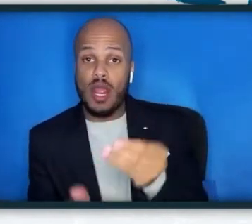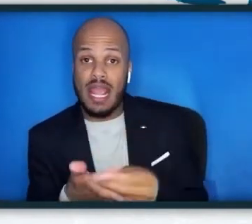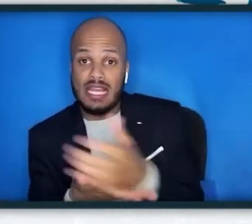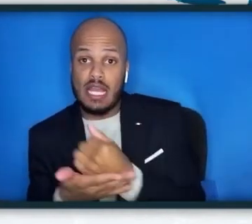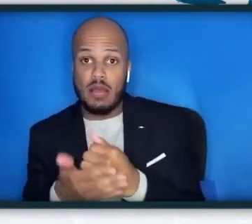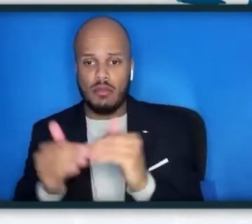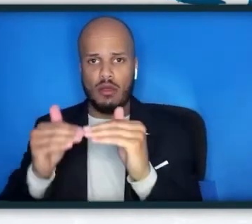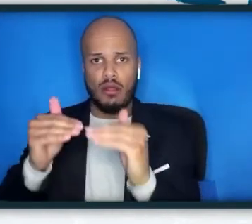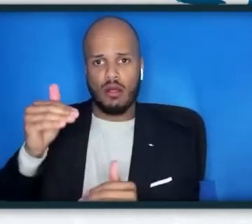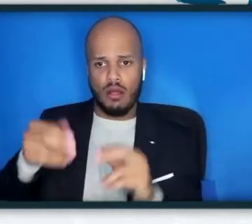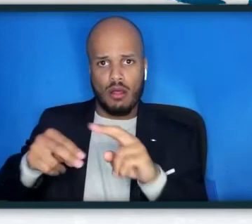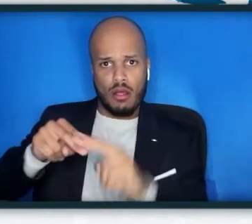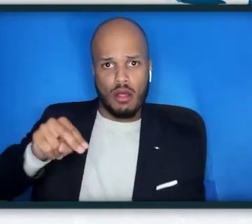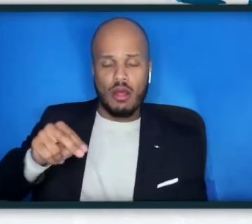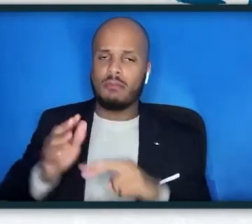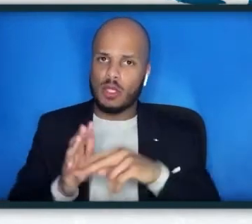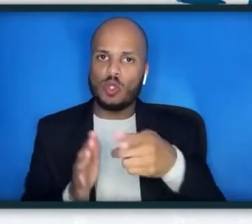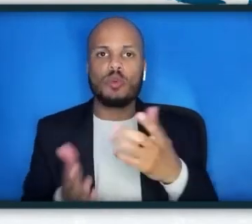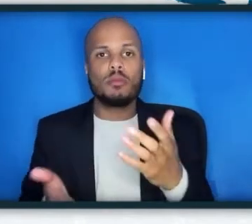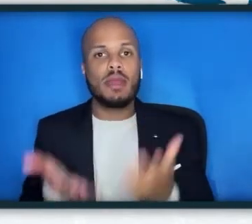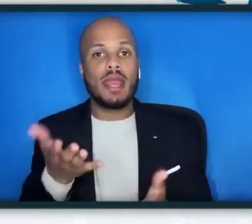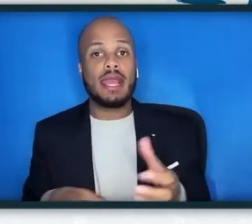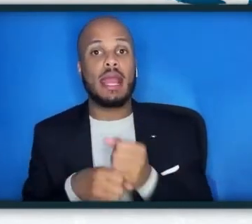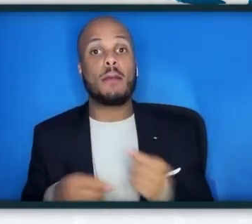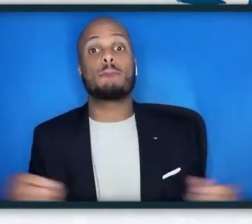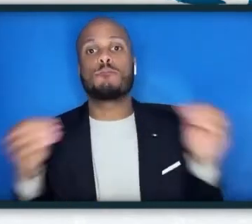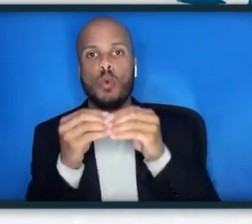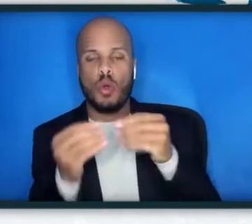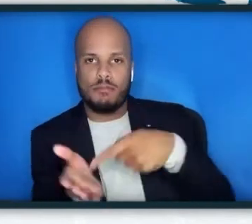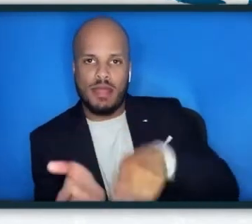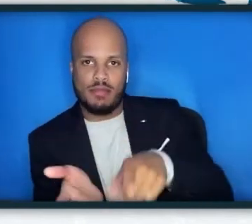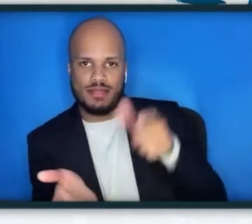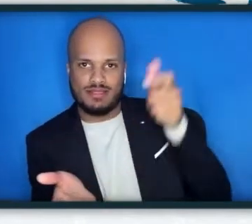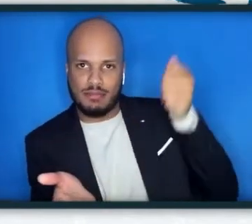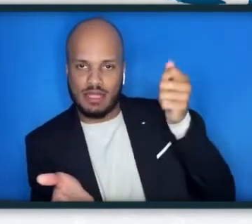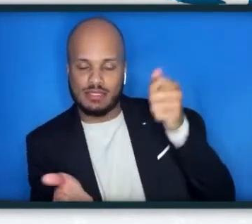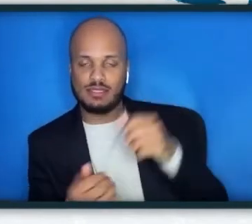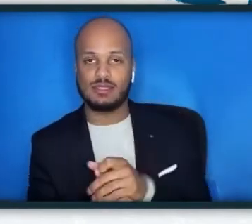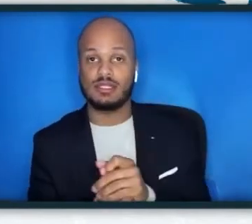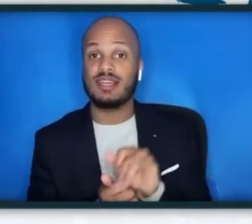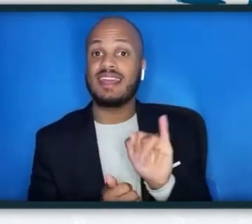you may qualify for a larger stimulus payment. If that's the case, the IRS will send you